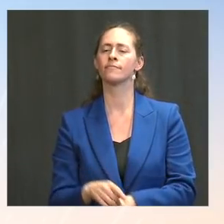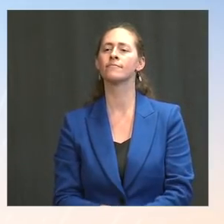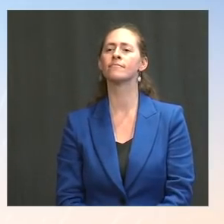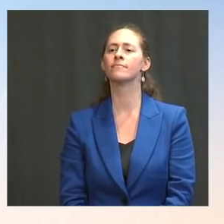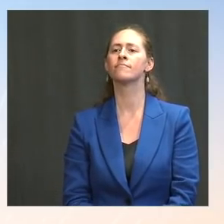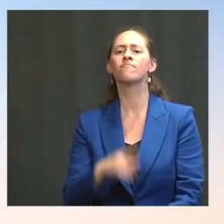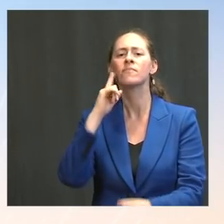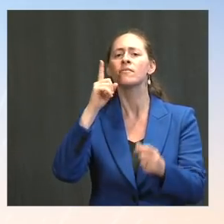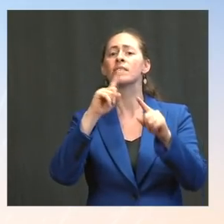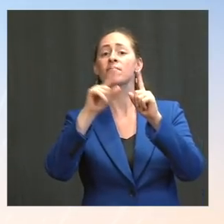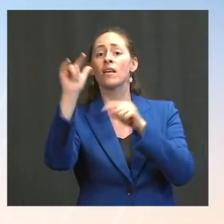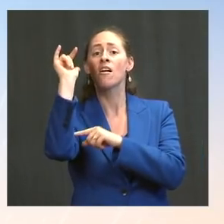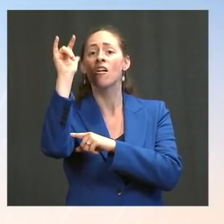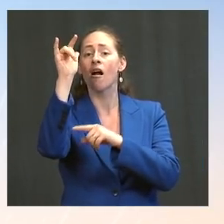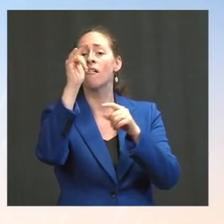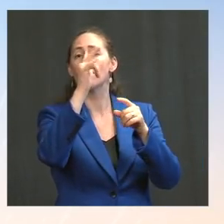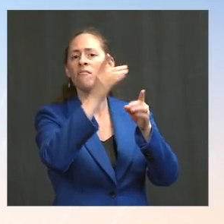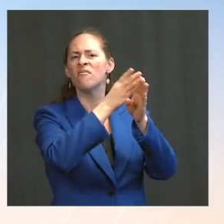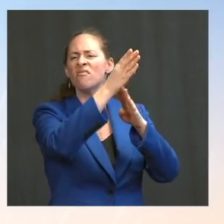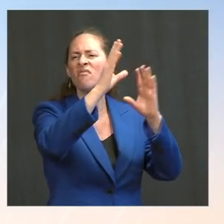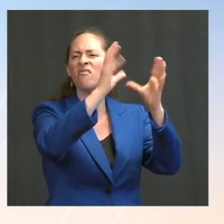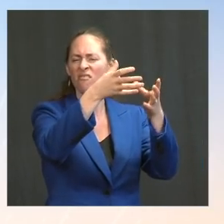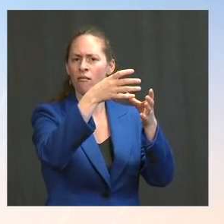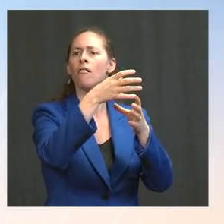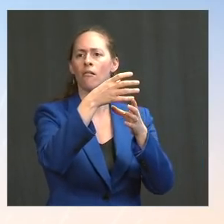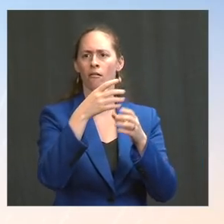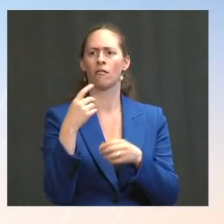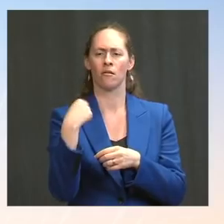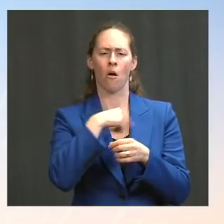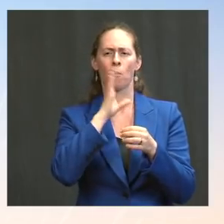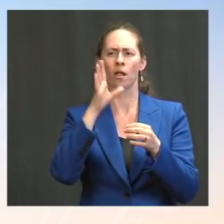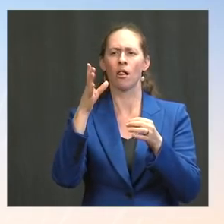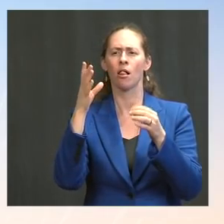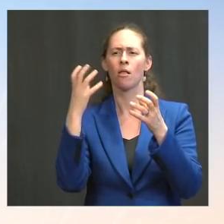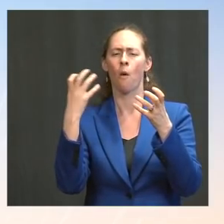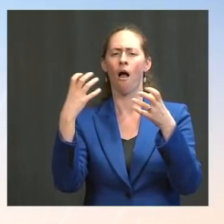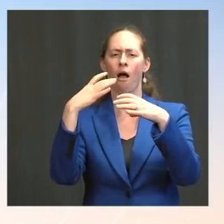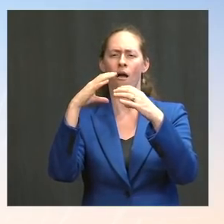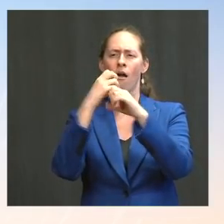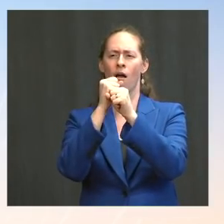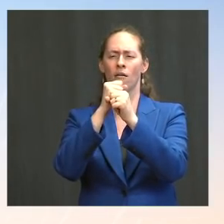This may sound esoteric, but I'll make it very simple, particularly for any of you who have flown or are intending to fly,